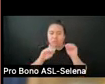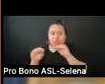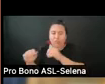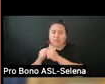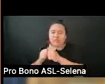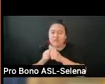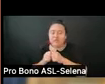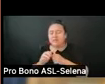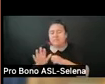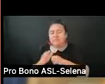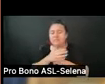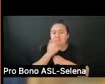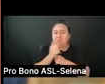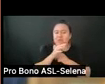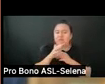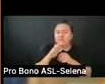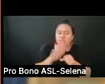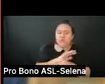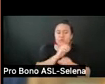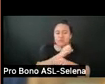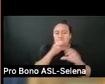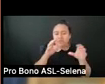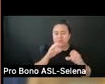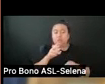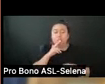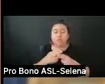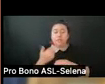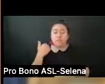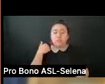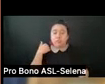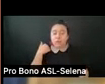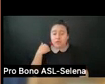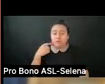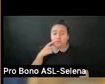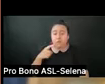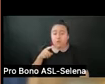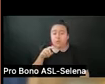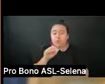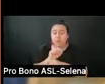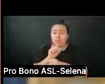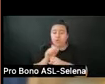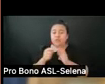As was mentioned prior, for work samples, captioning is required.